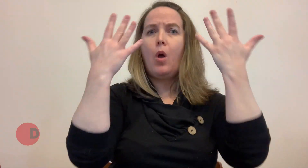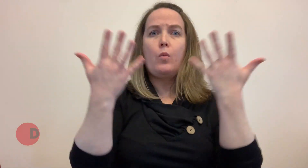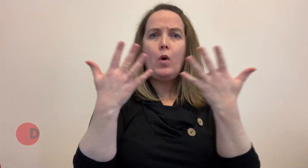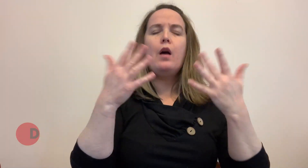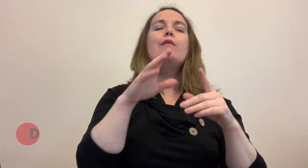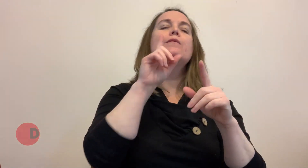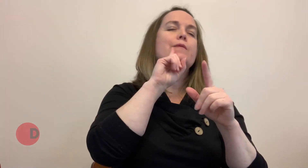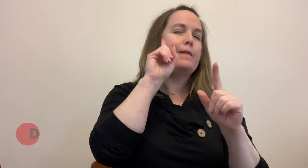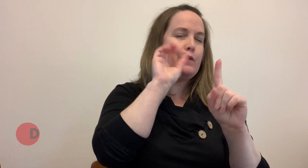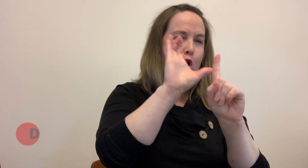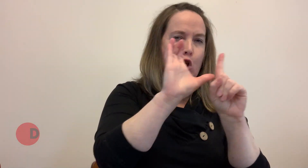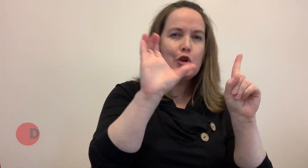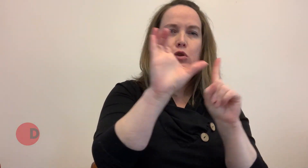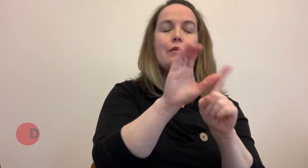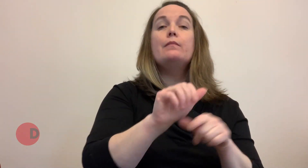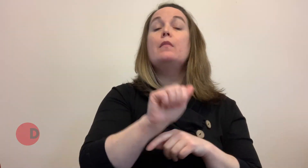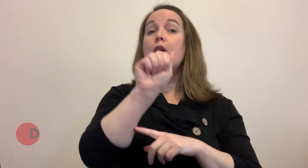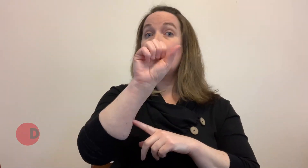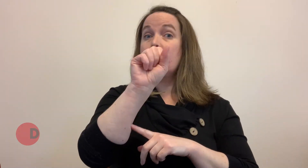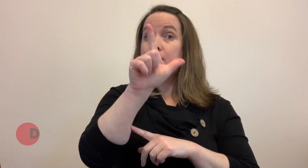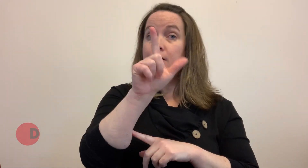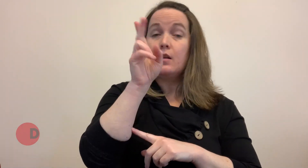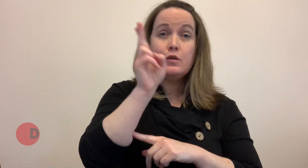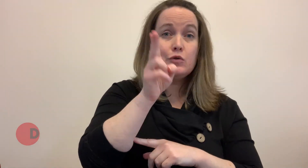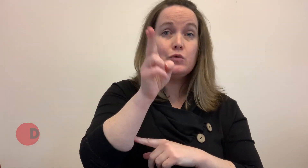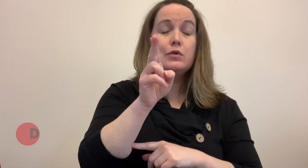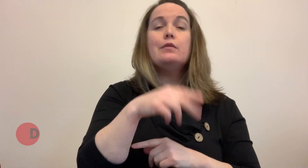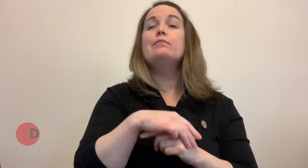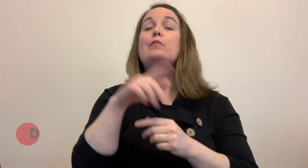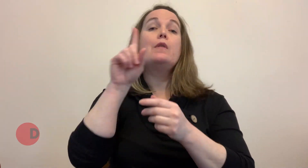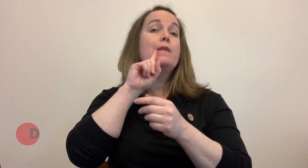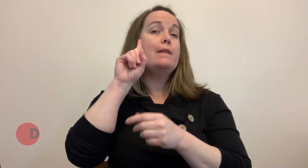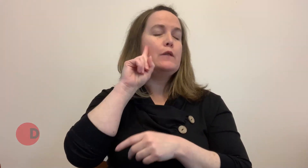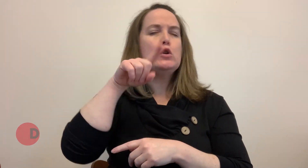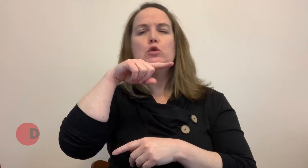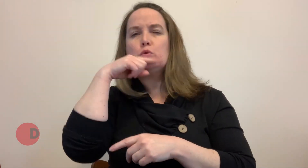raising awareness about Deaf Culture, ASL history,